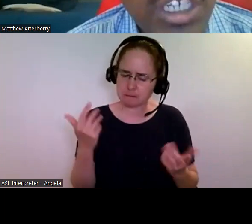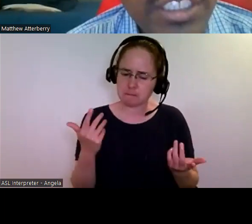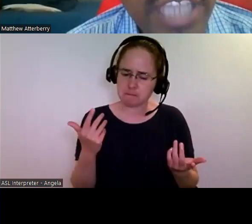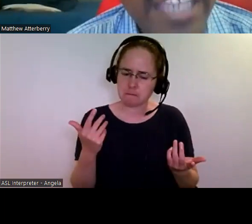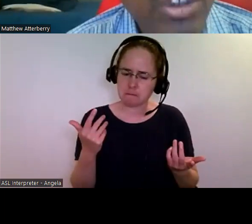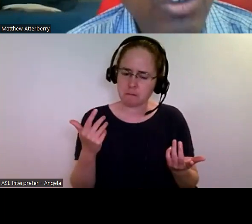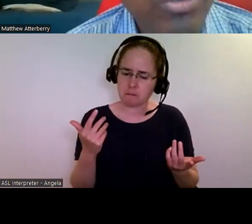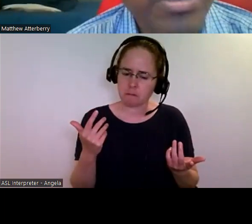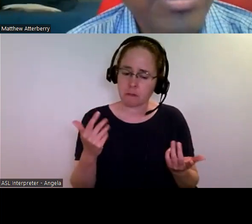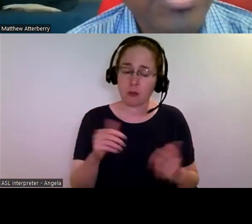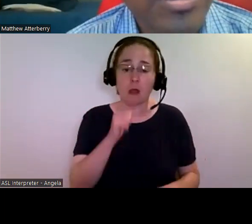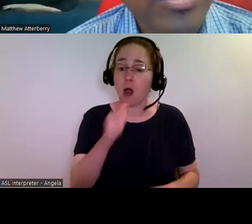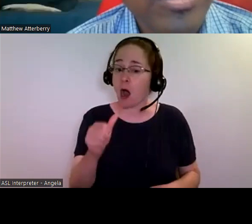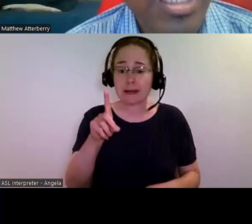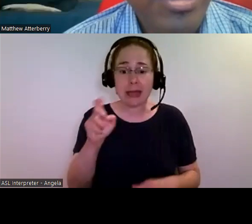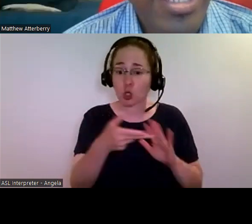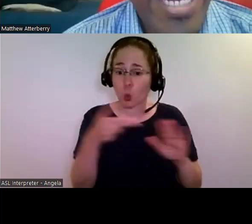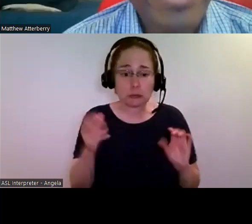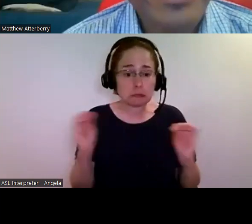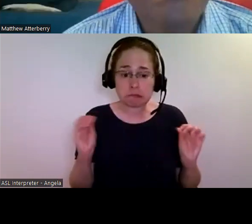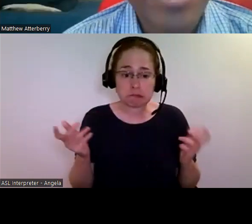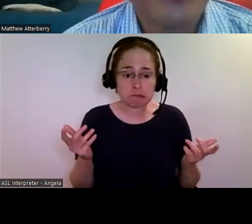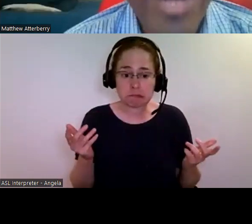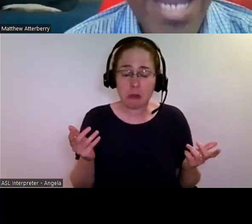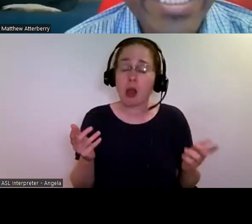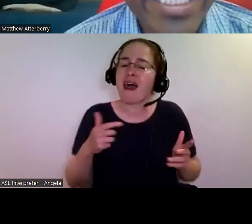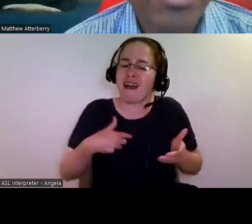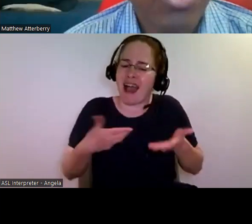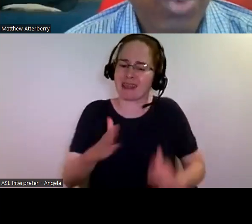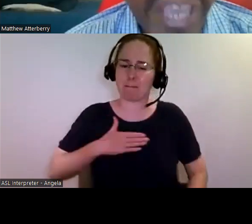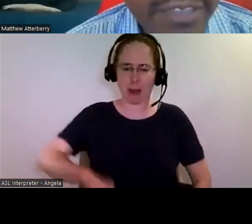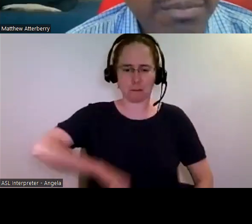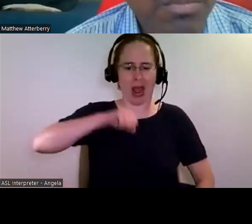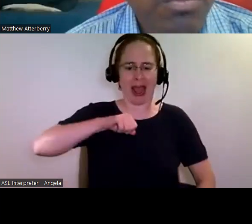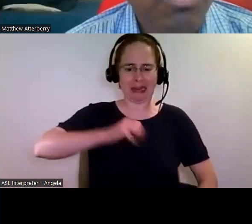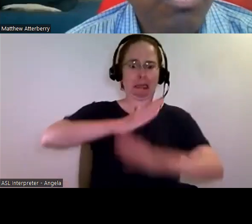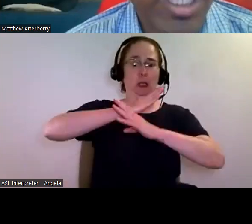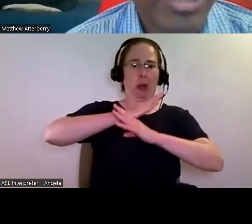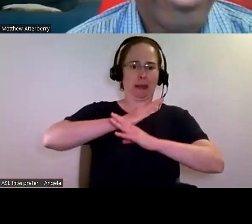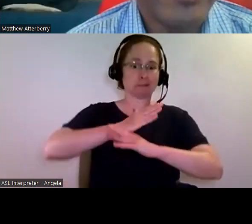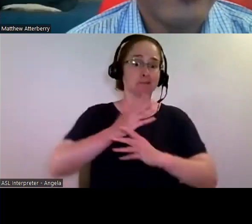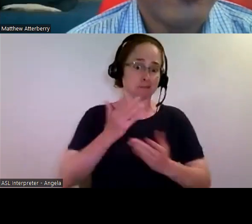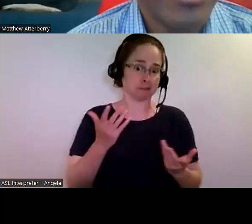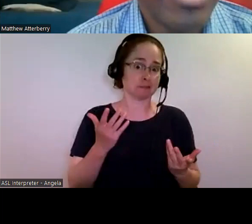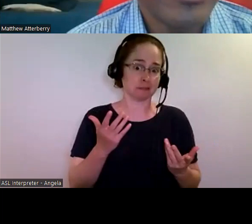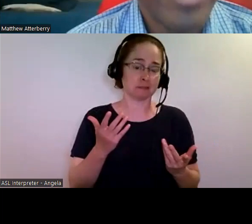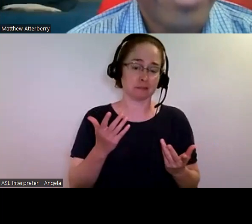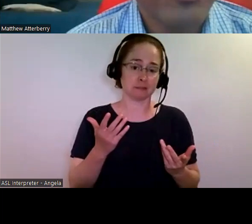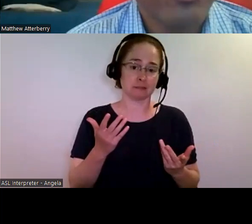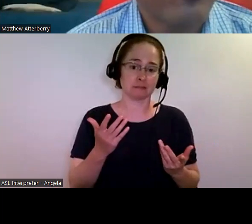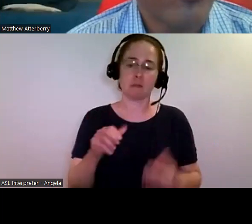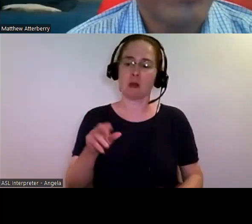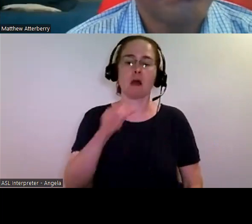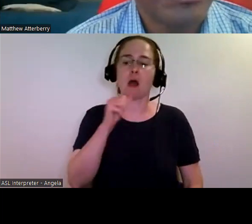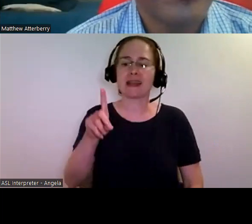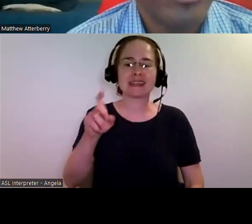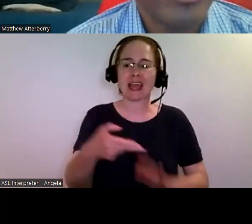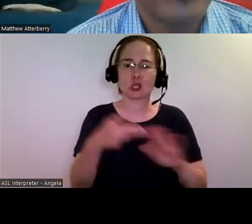undiagnosed because I let my pride get in the way and letting this be undiagnosed for 40 plus years